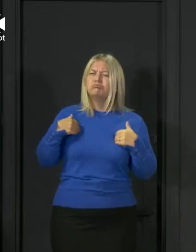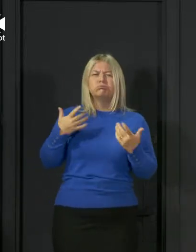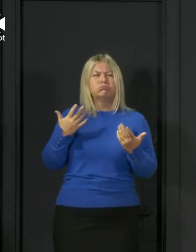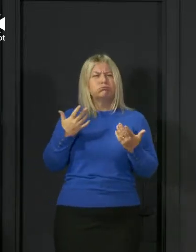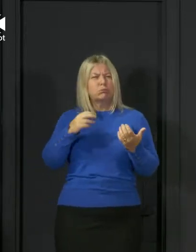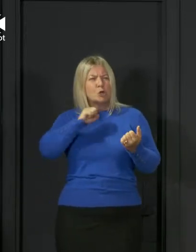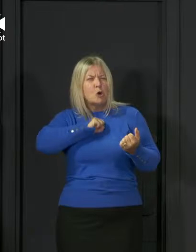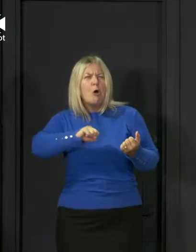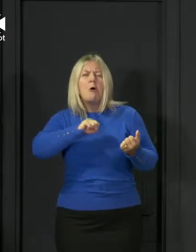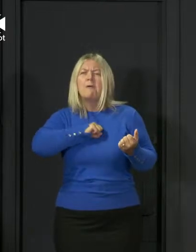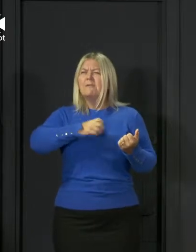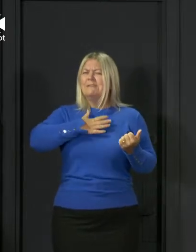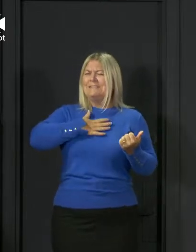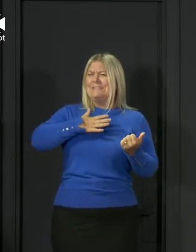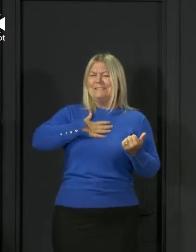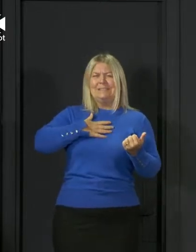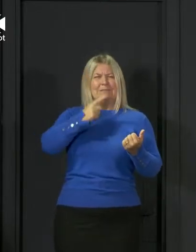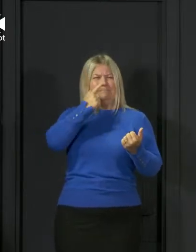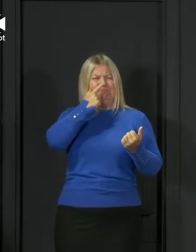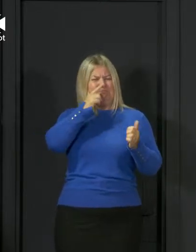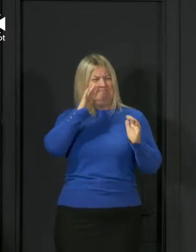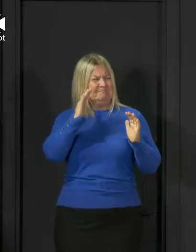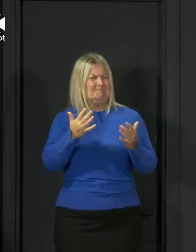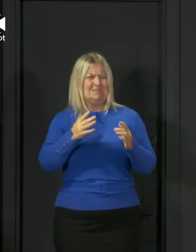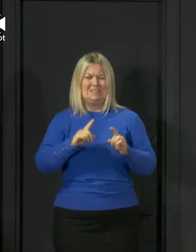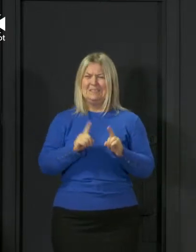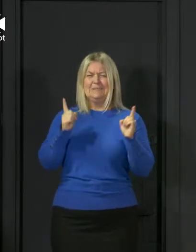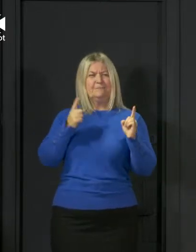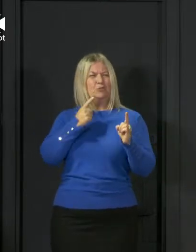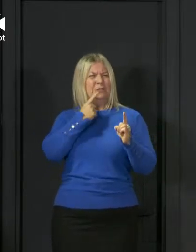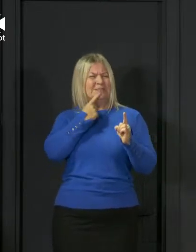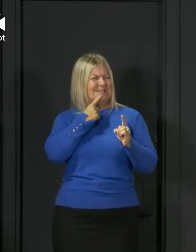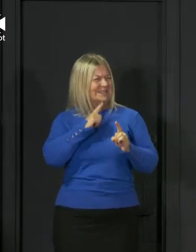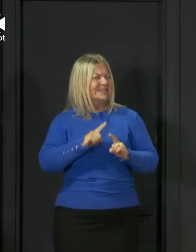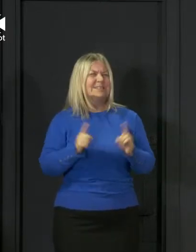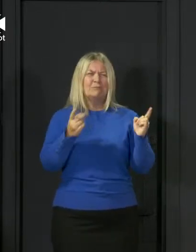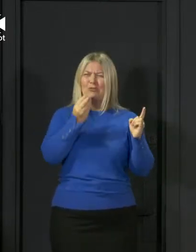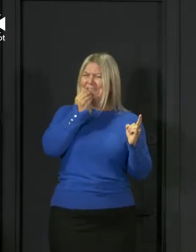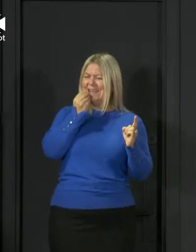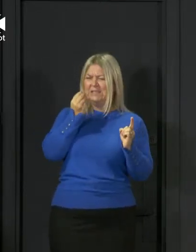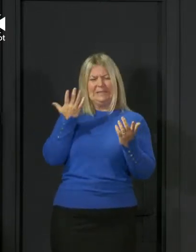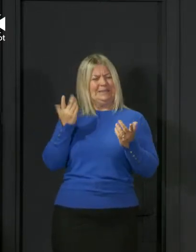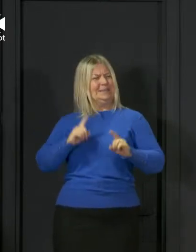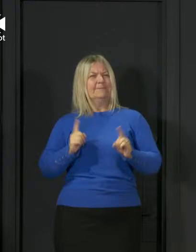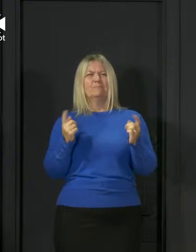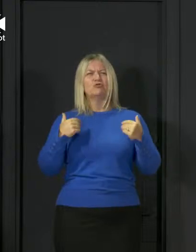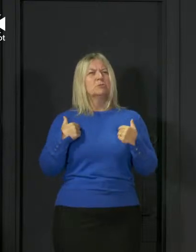in your sense of taste or smell. Keeping to these rules, I know, is tough.